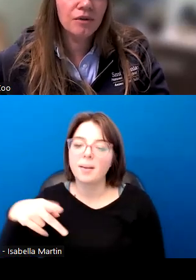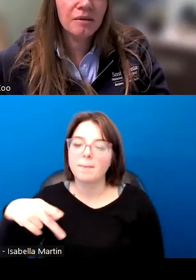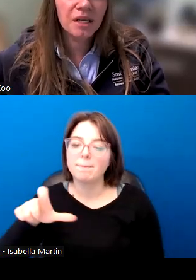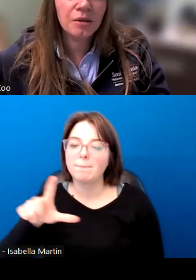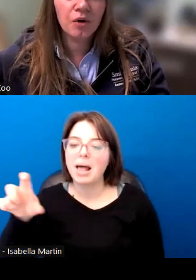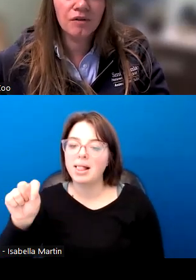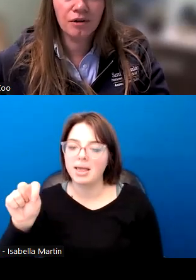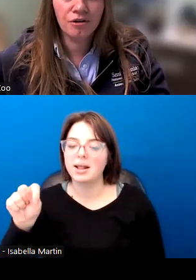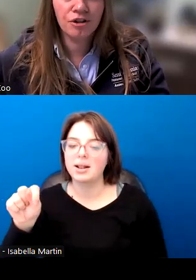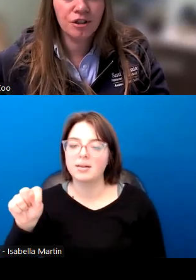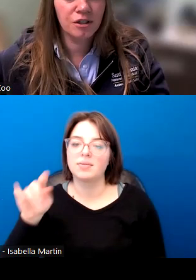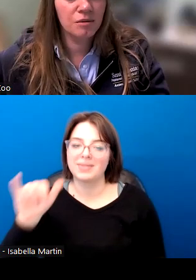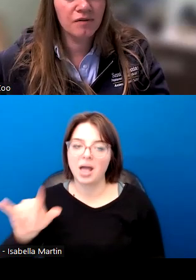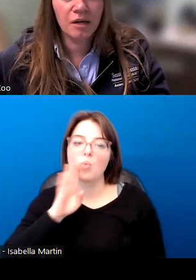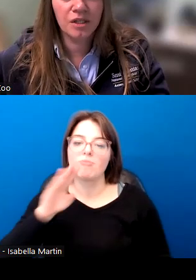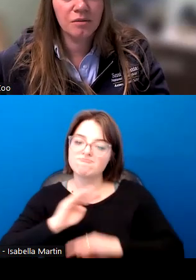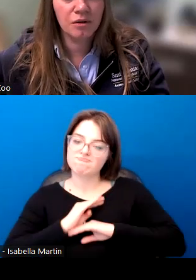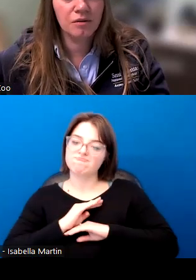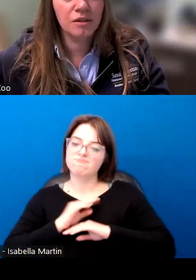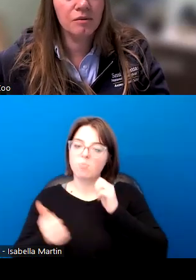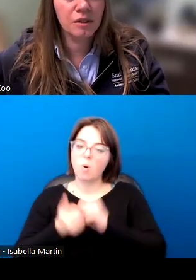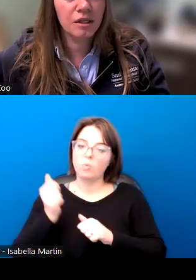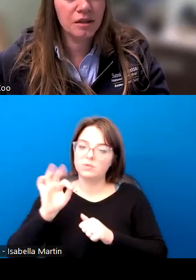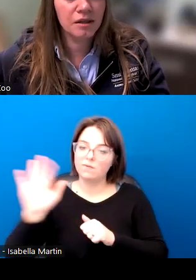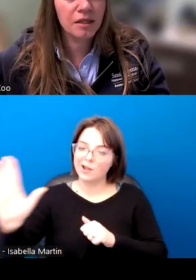really meet the bulk of their nutrition in terms of vitamins and minerals and things like that